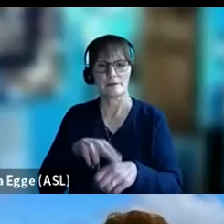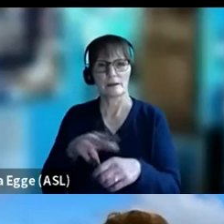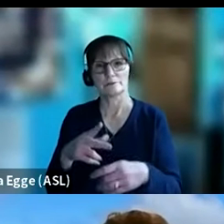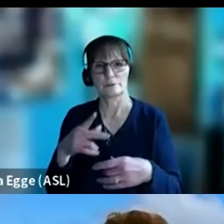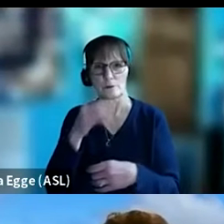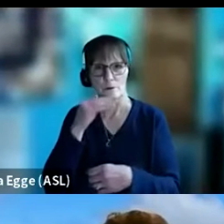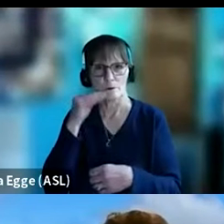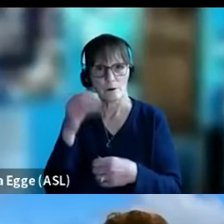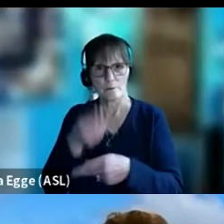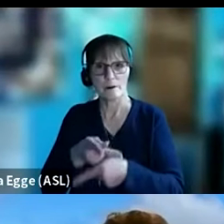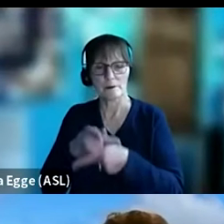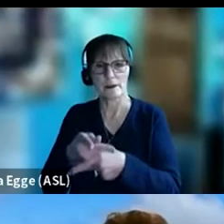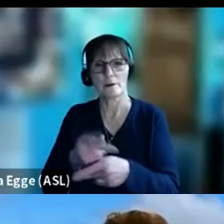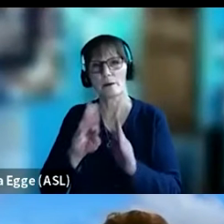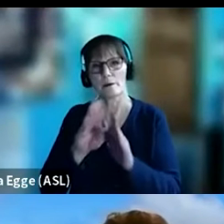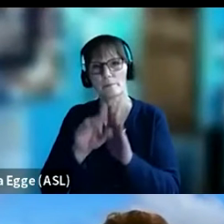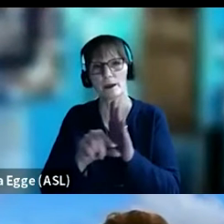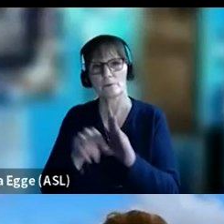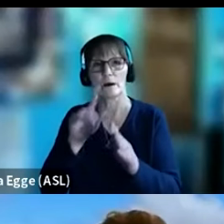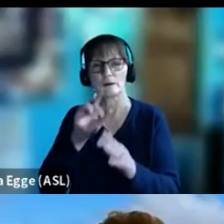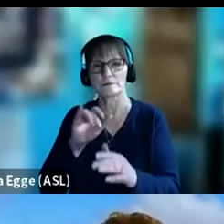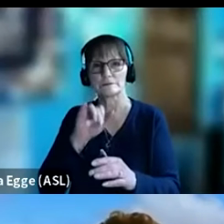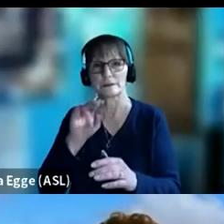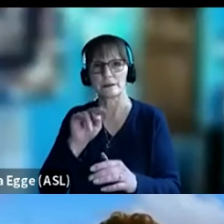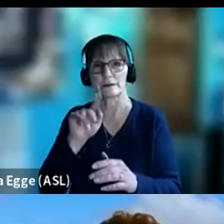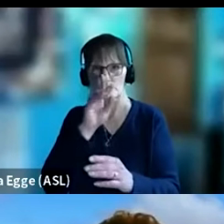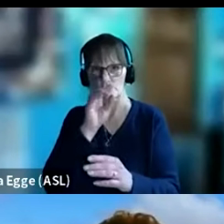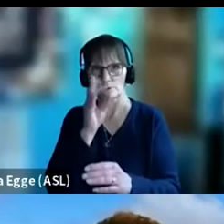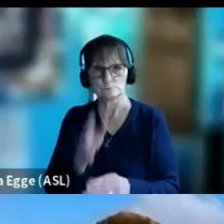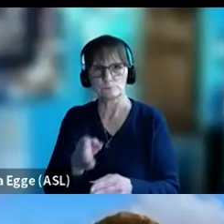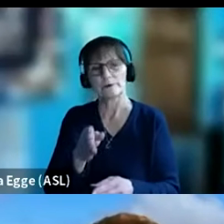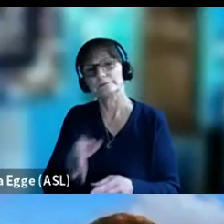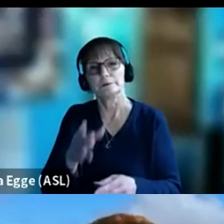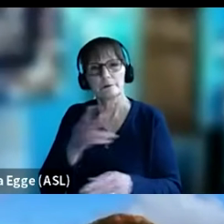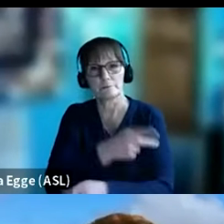My background is actually in direct patient care. I've been in healthcare for over about 20 years,